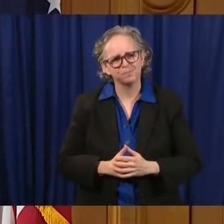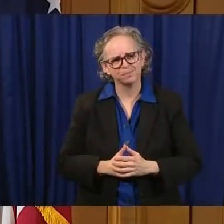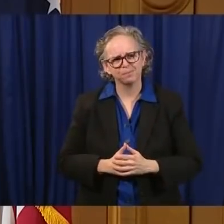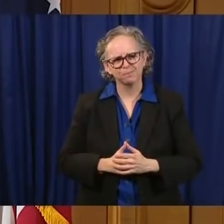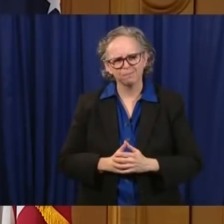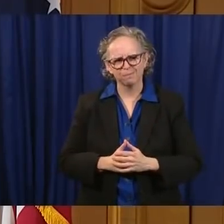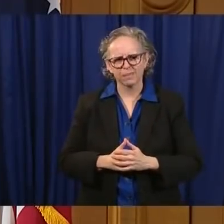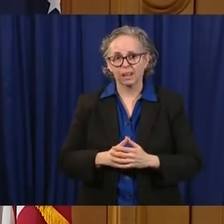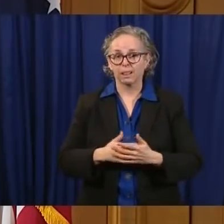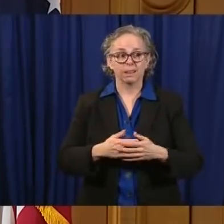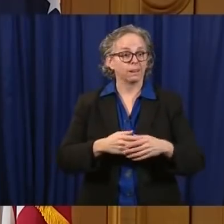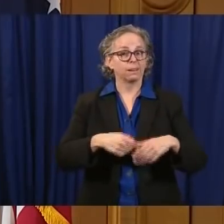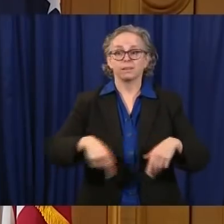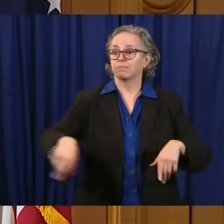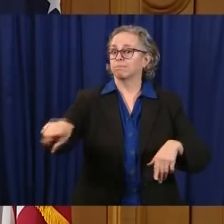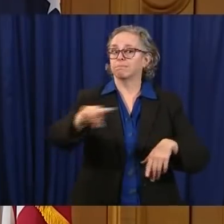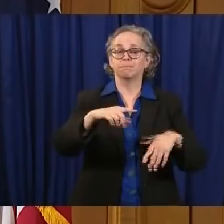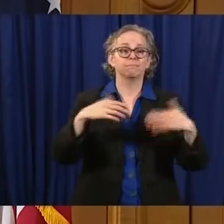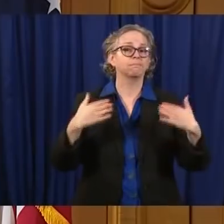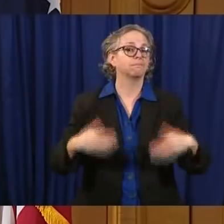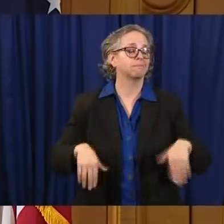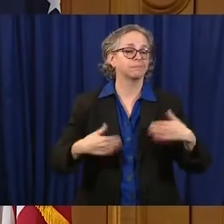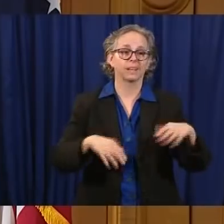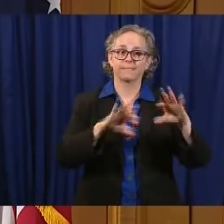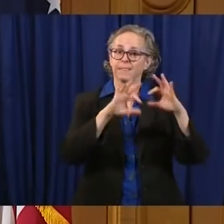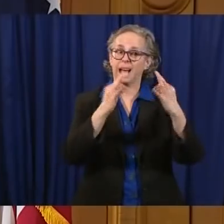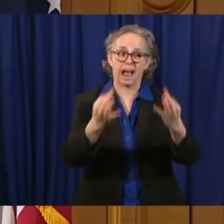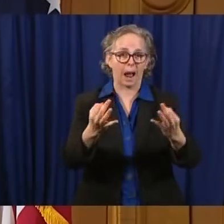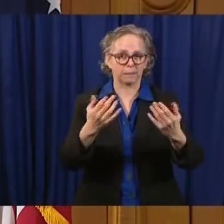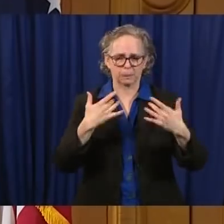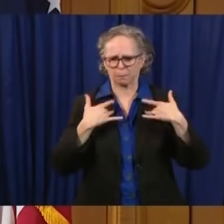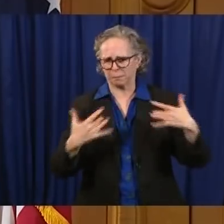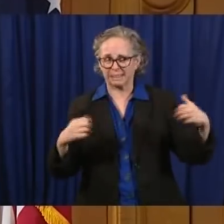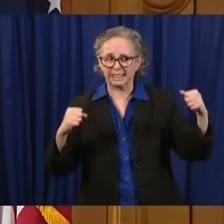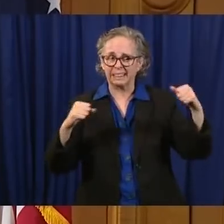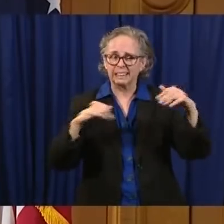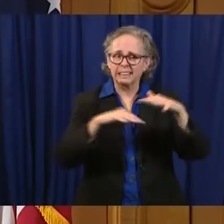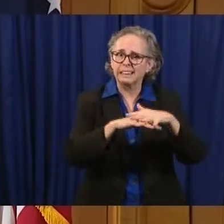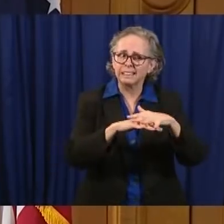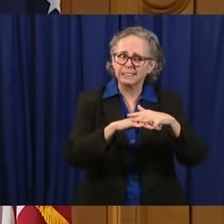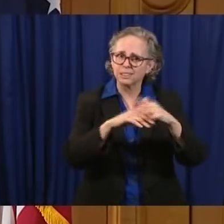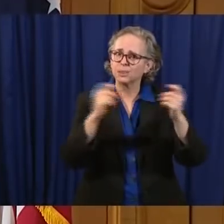THINK THEM ALL VERY MUCH. I WANT TO THANK ALL THE